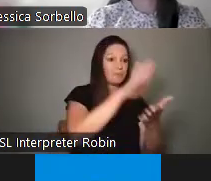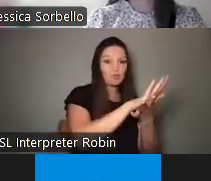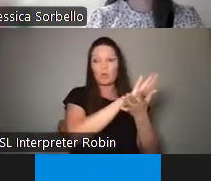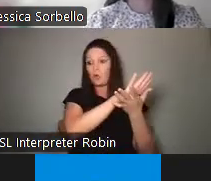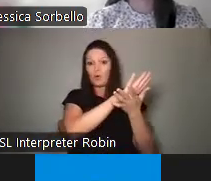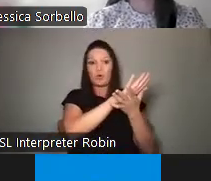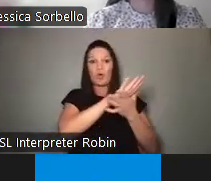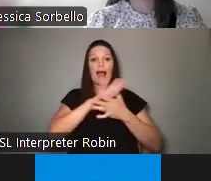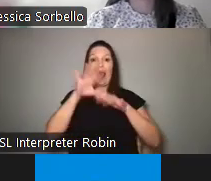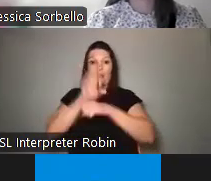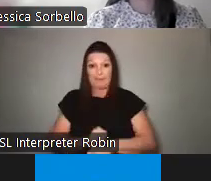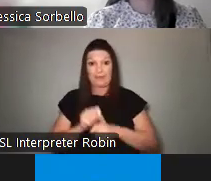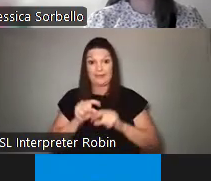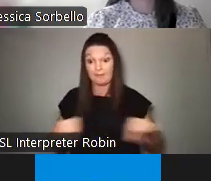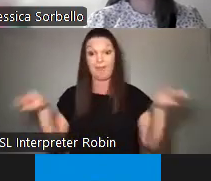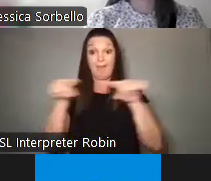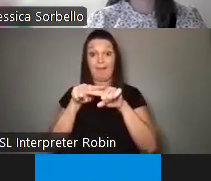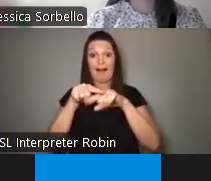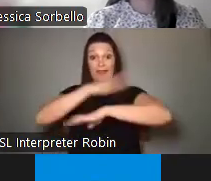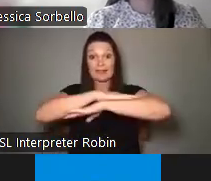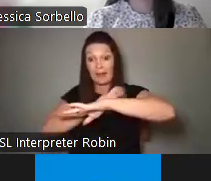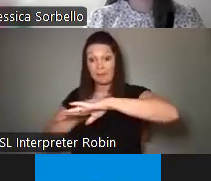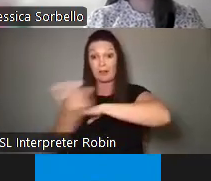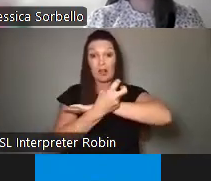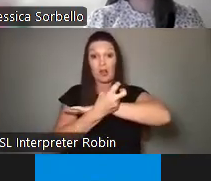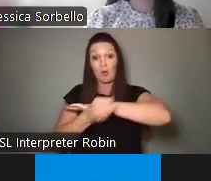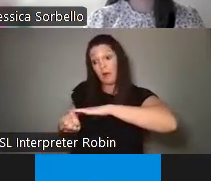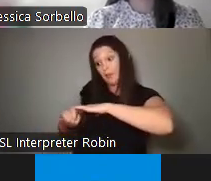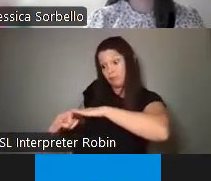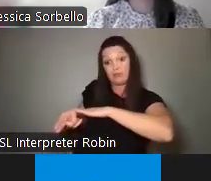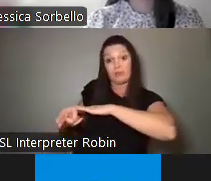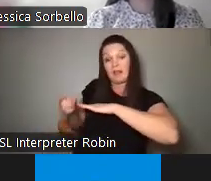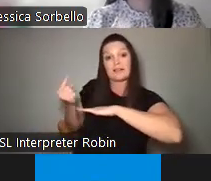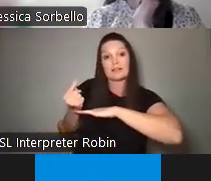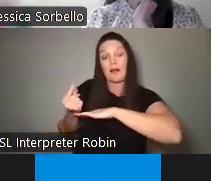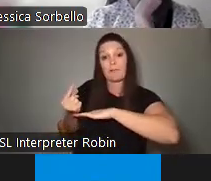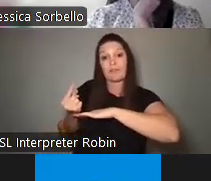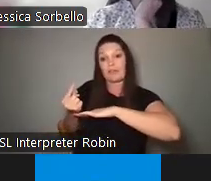I would encourage her to look at her foundation and, you